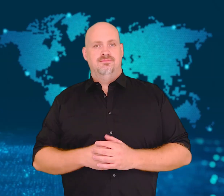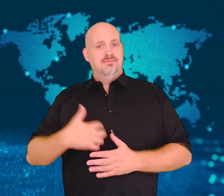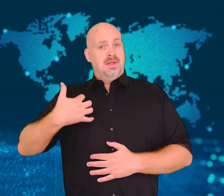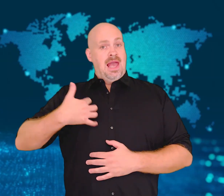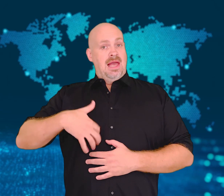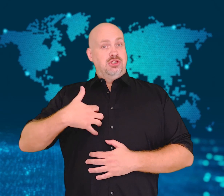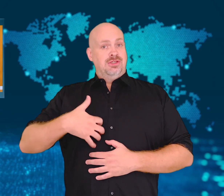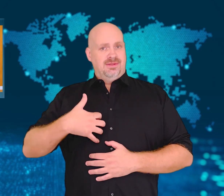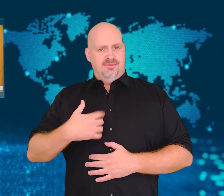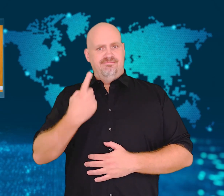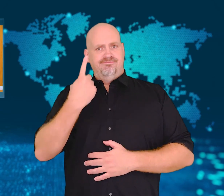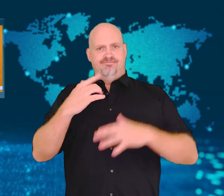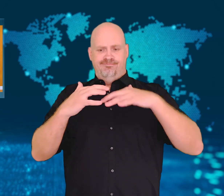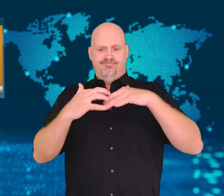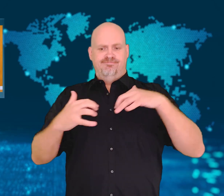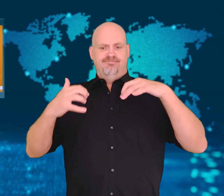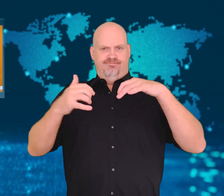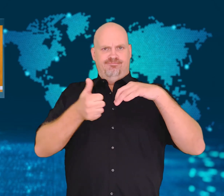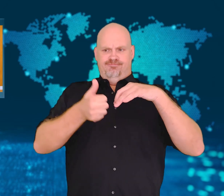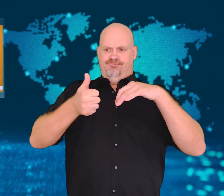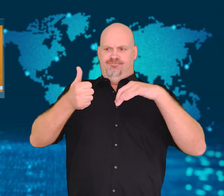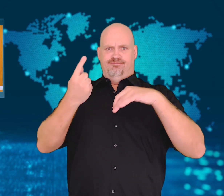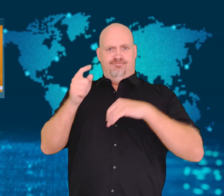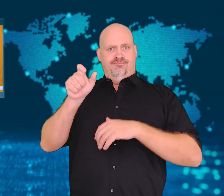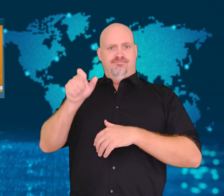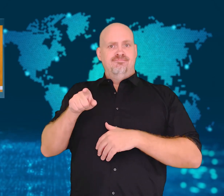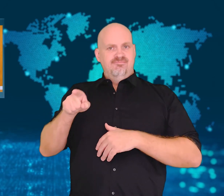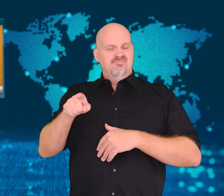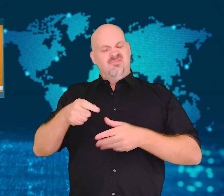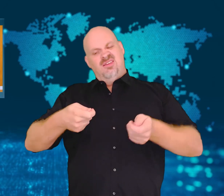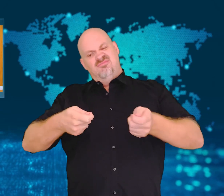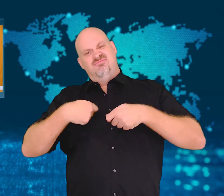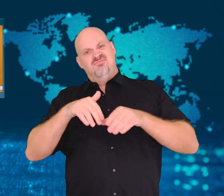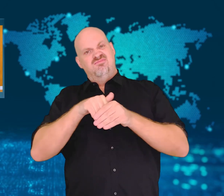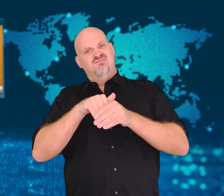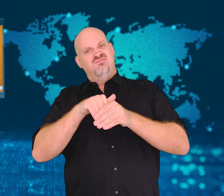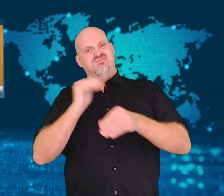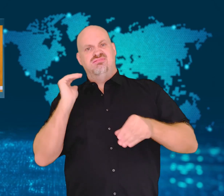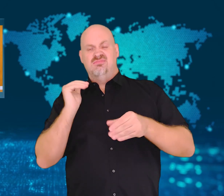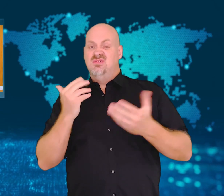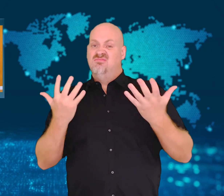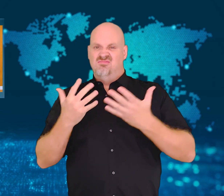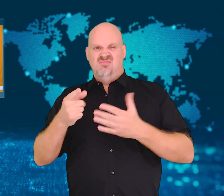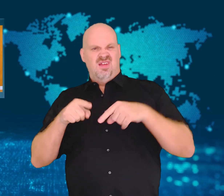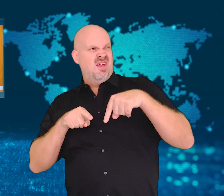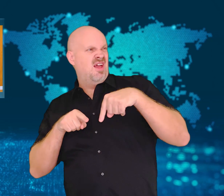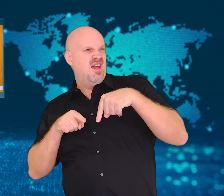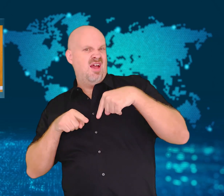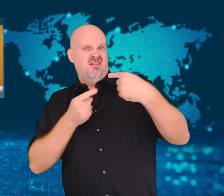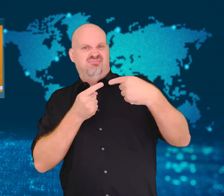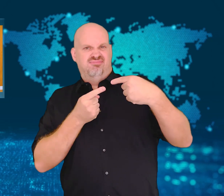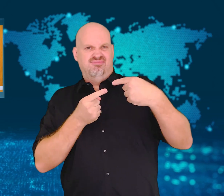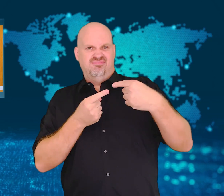[GAVIN]: An Argentinian minister has resigned in protest over the country's